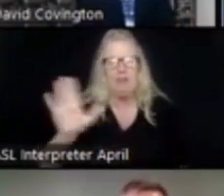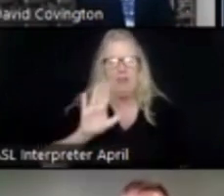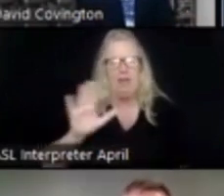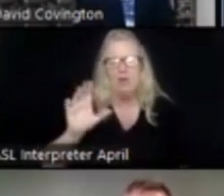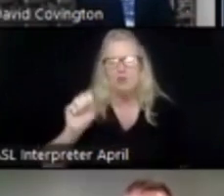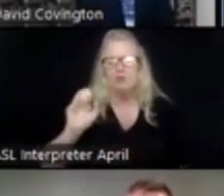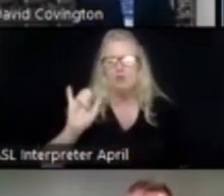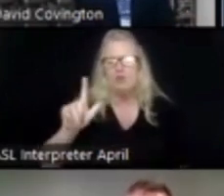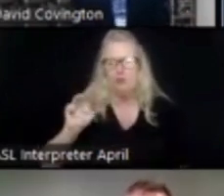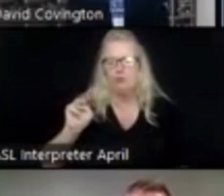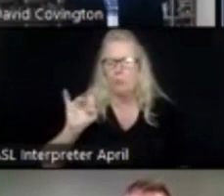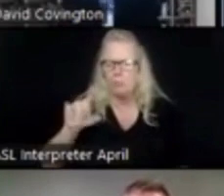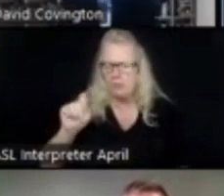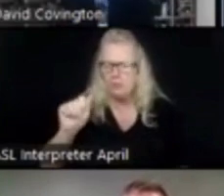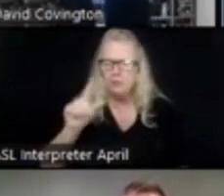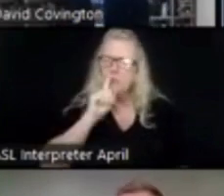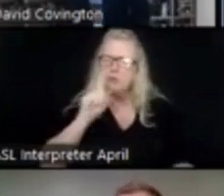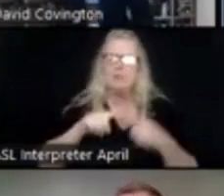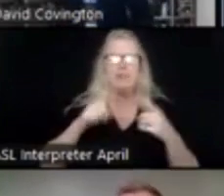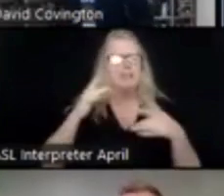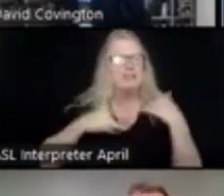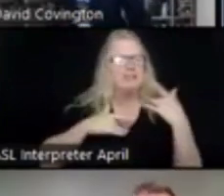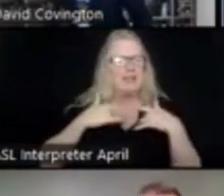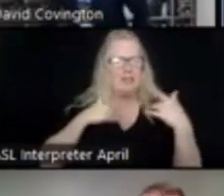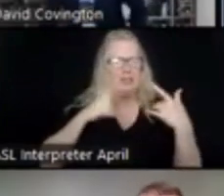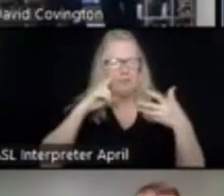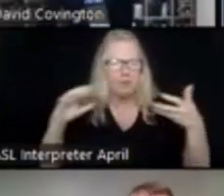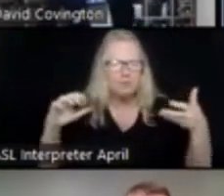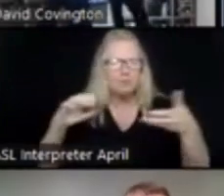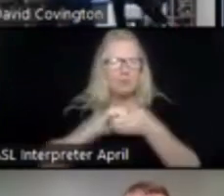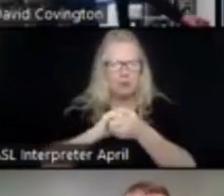I AM EXCITED ABOUT THAT PARTNERSHIP IN PARTICULAR.